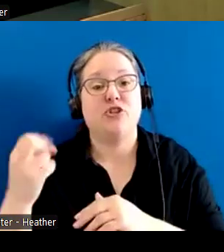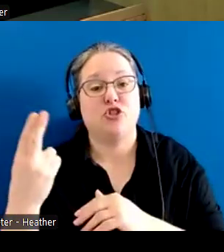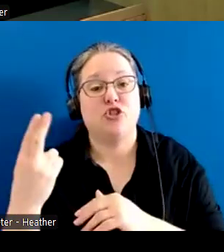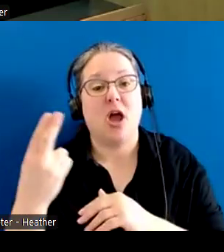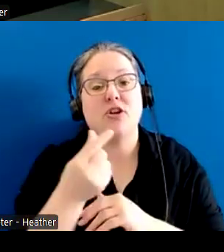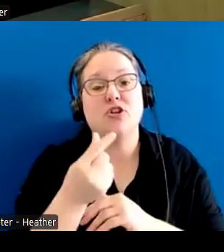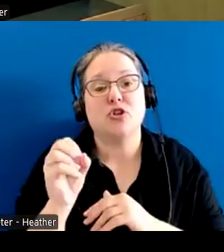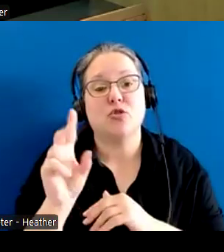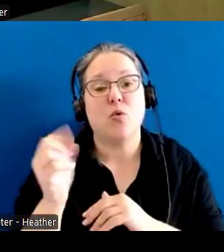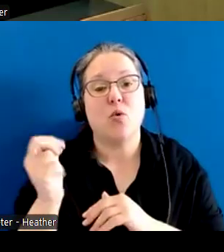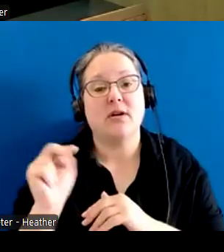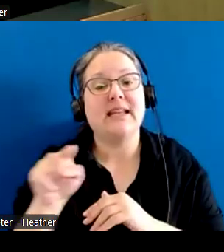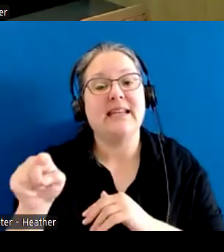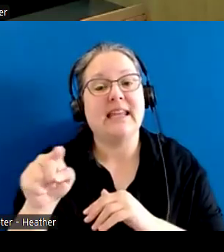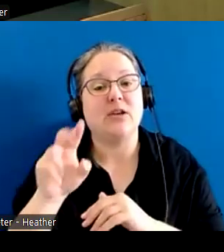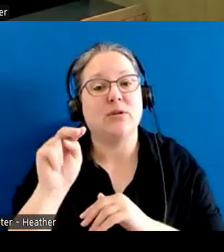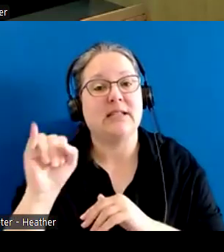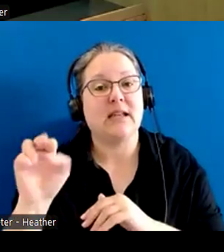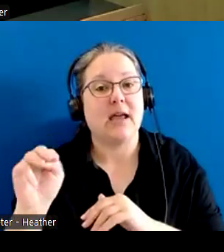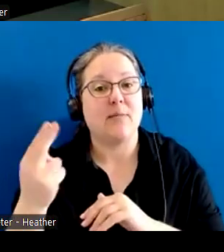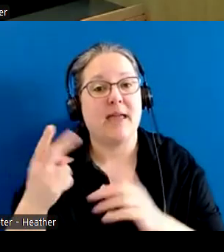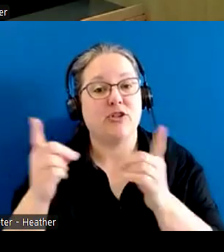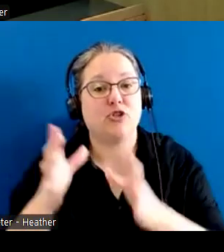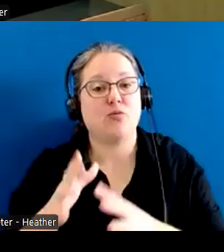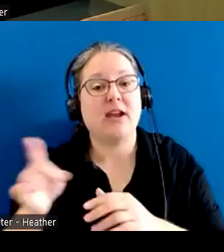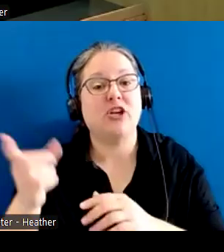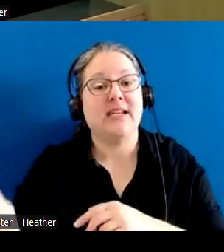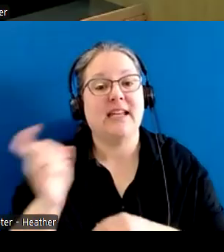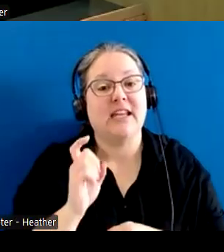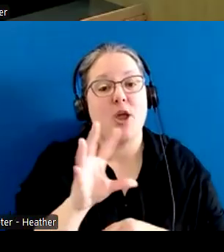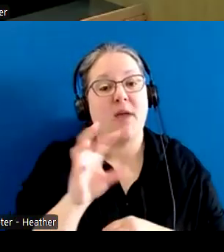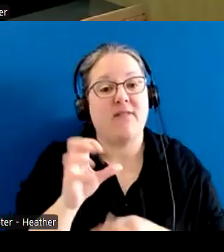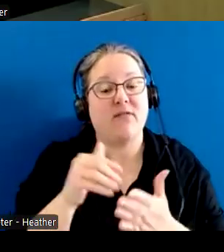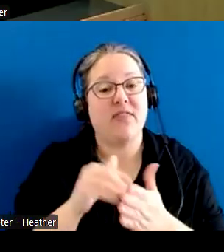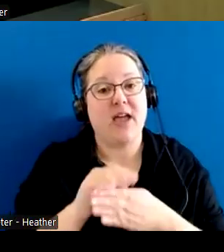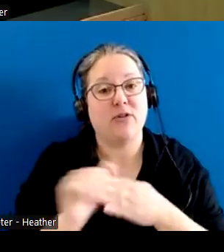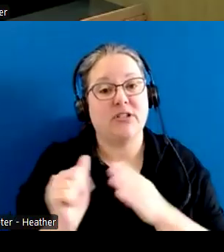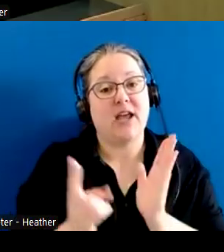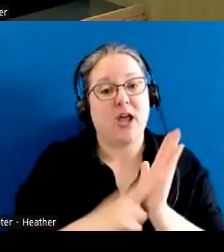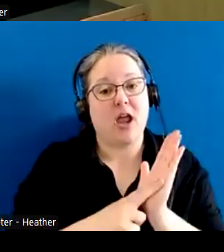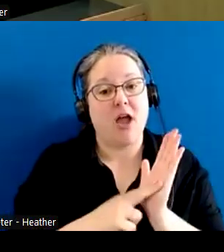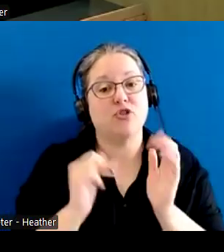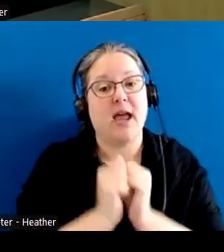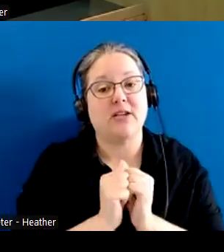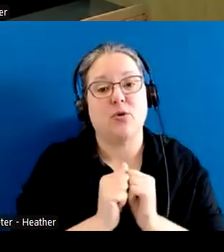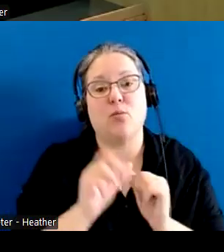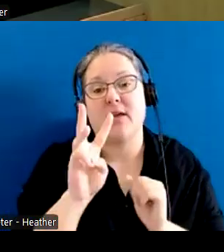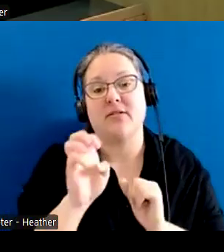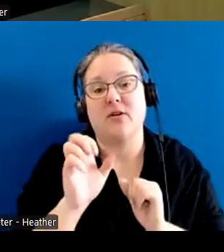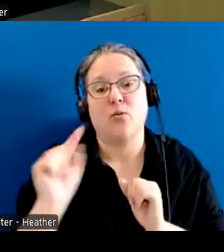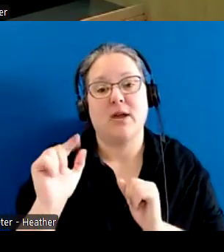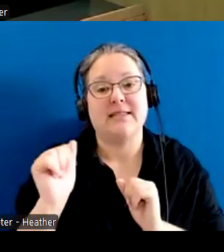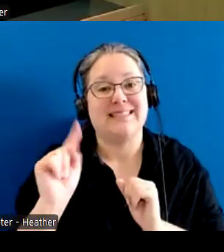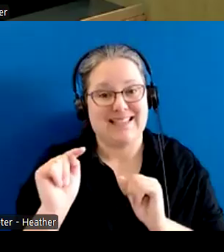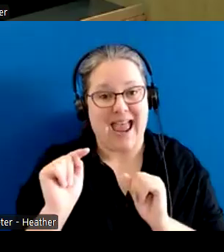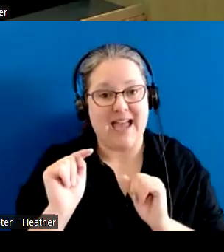the NIMH director at the time, gave me $500,000 to contract with Westat to conduct an external